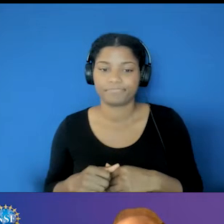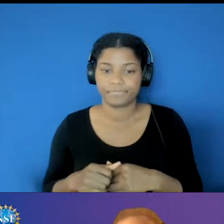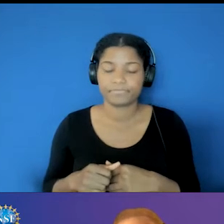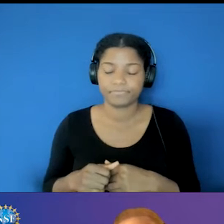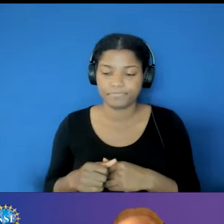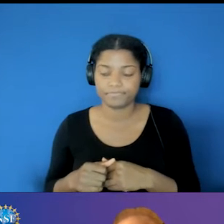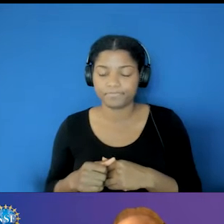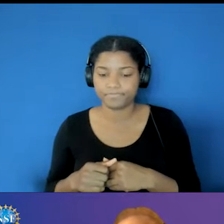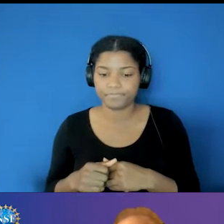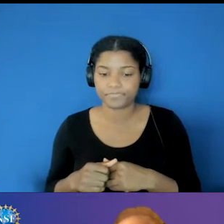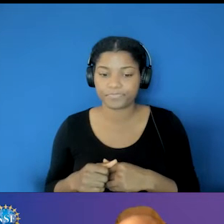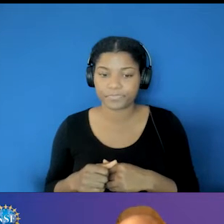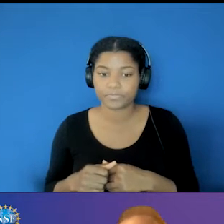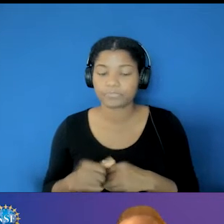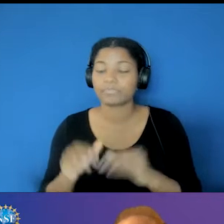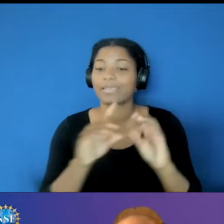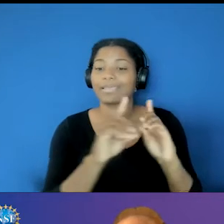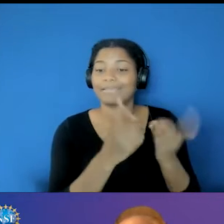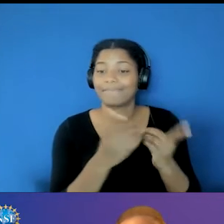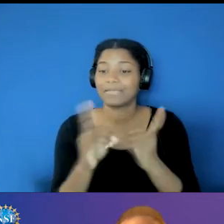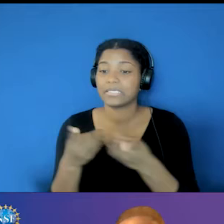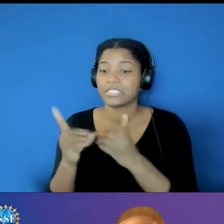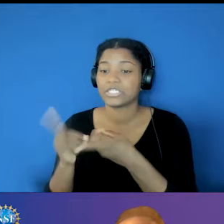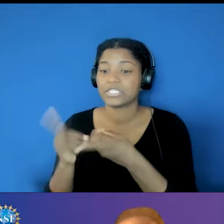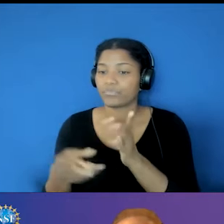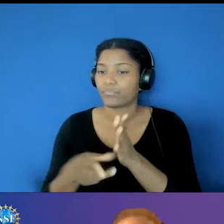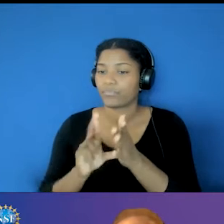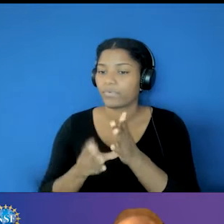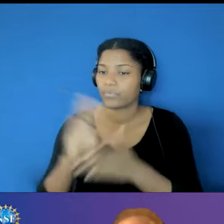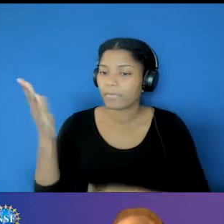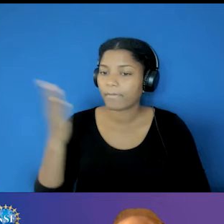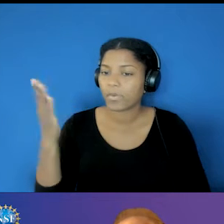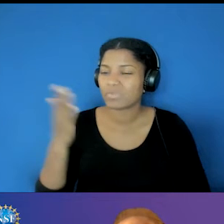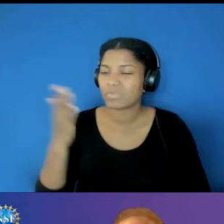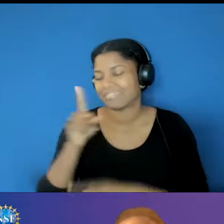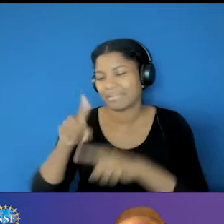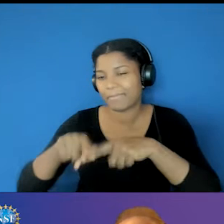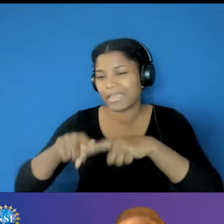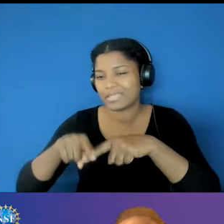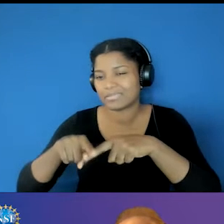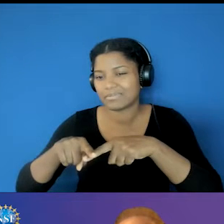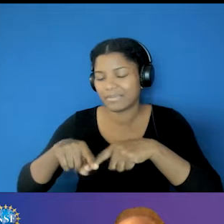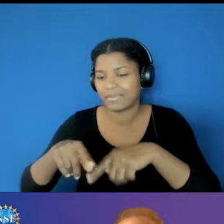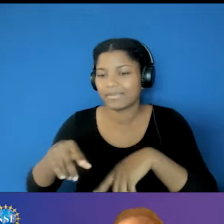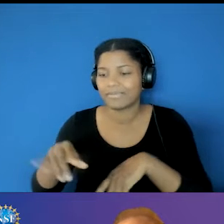how the divisions review proposals depends on the culture of those,